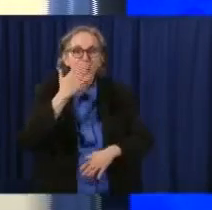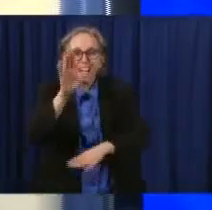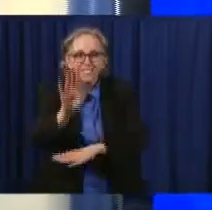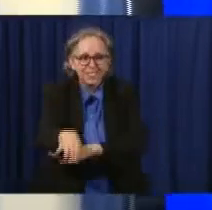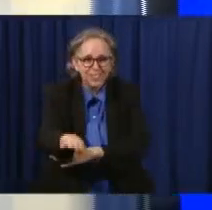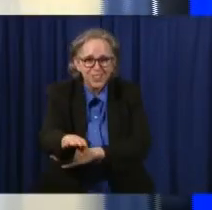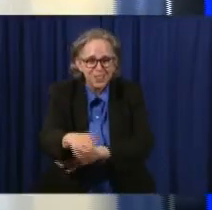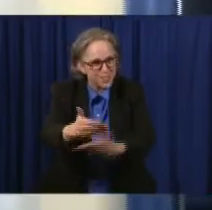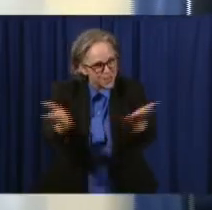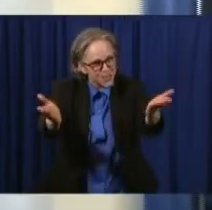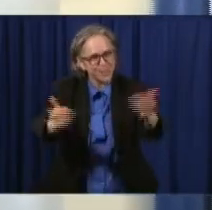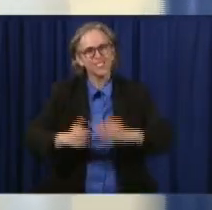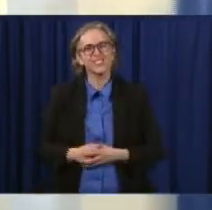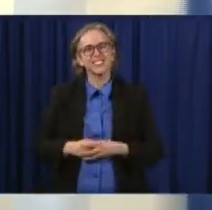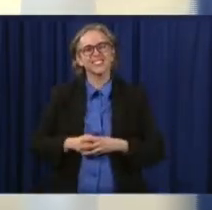AND TO TRY TO MAKE SURE THAT WE ARE RESPONSIBLE IN THESE ACTIVITIES.